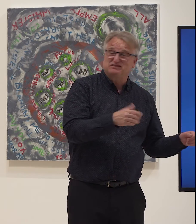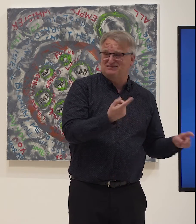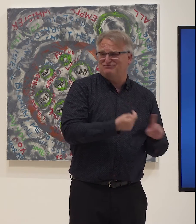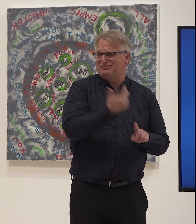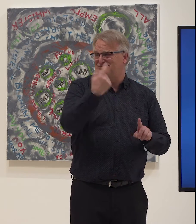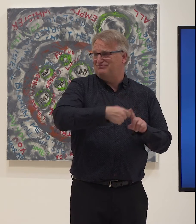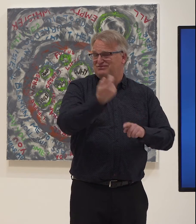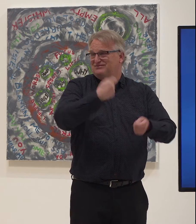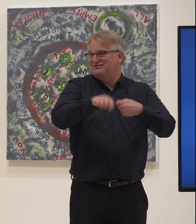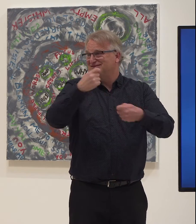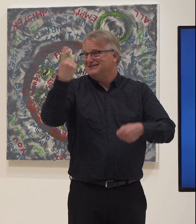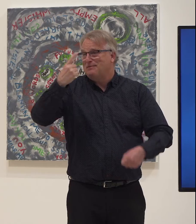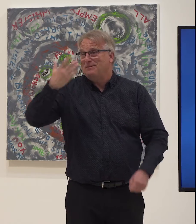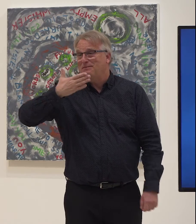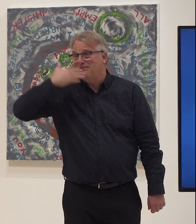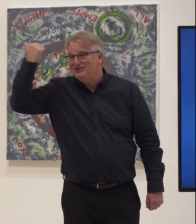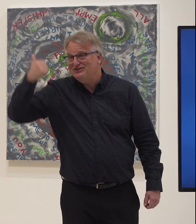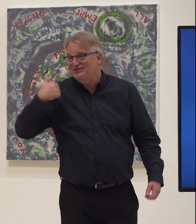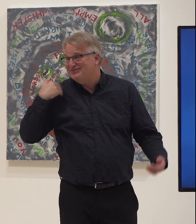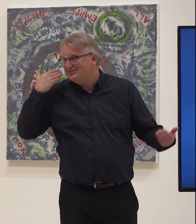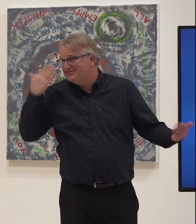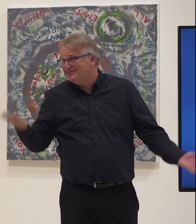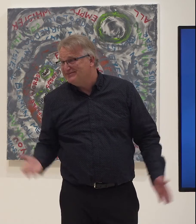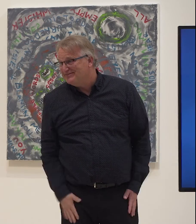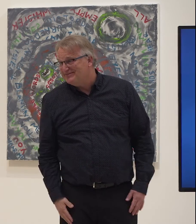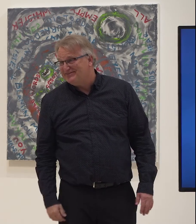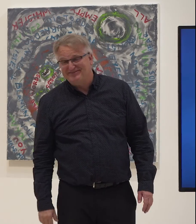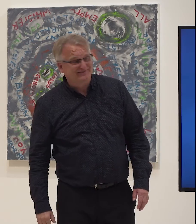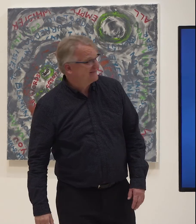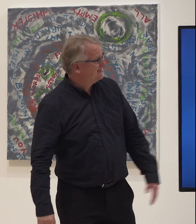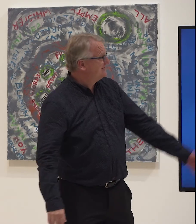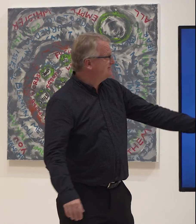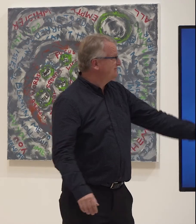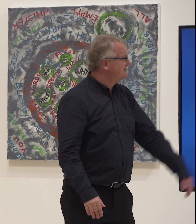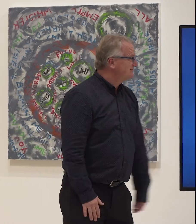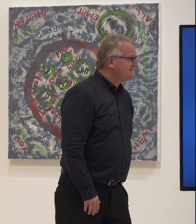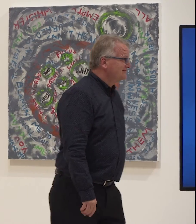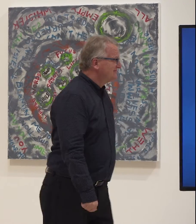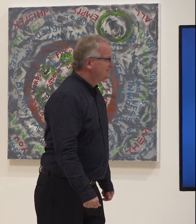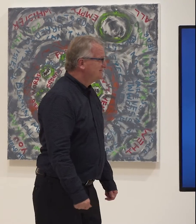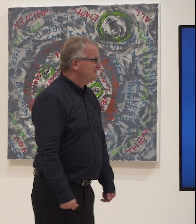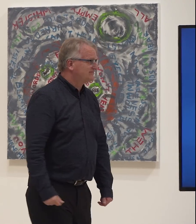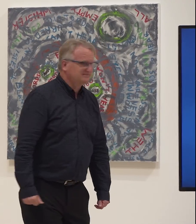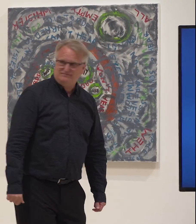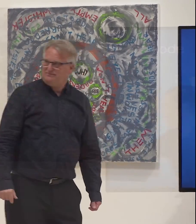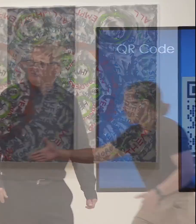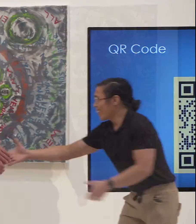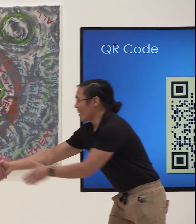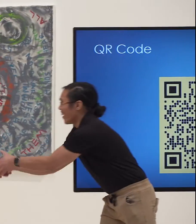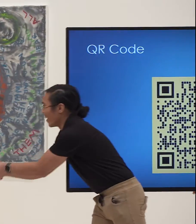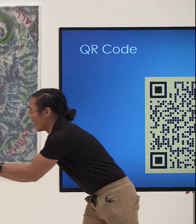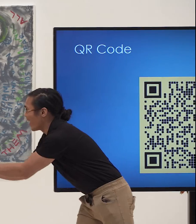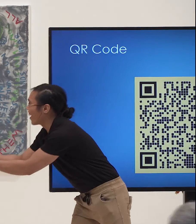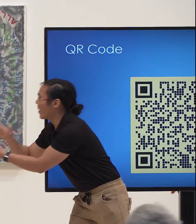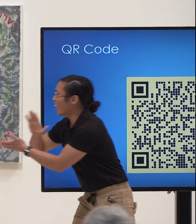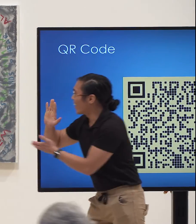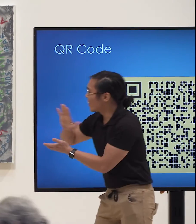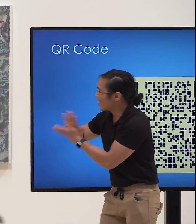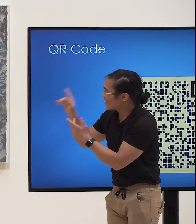some of my solutions will be used and others will be replaced by better solutions. Nice to meet you. I remember some time ago